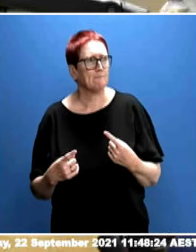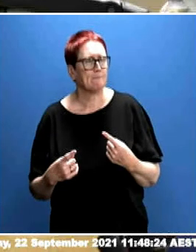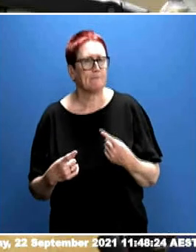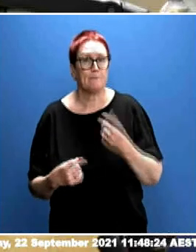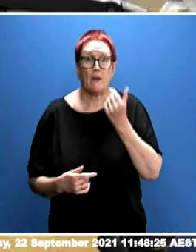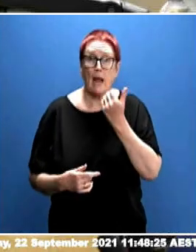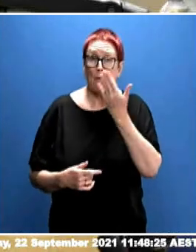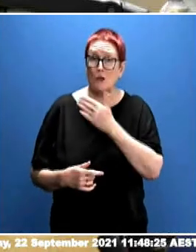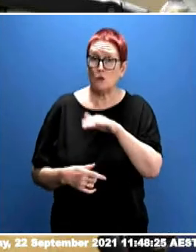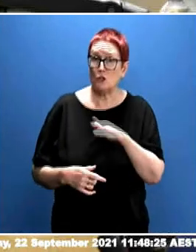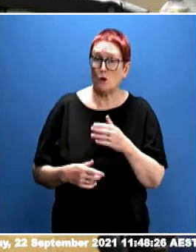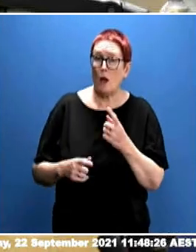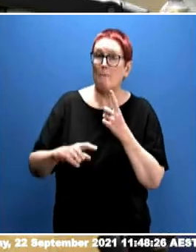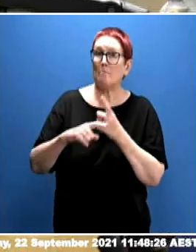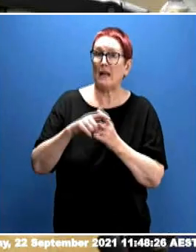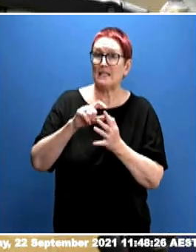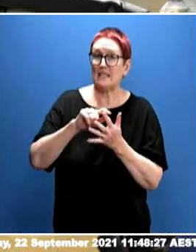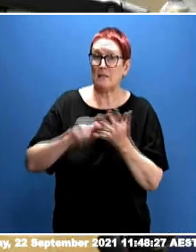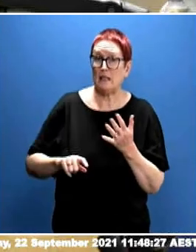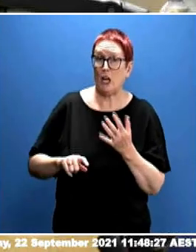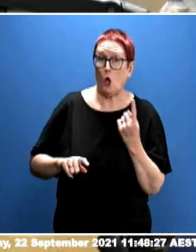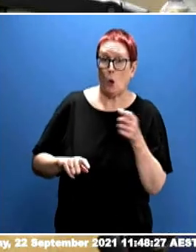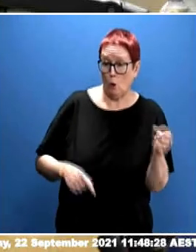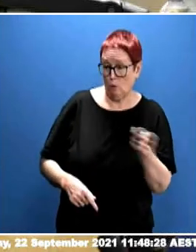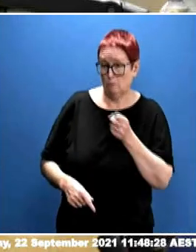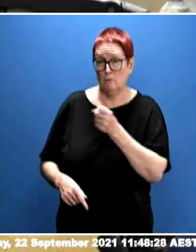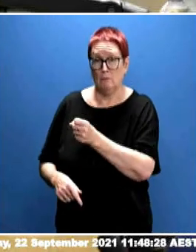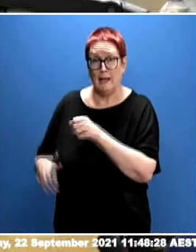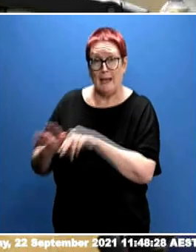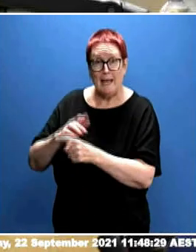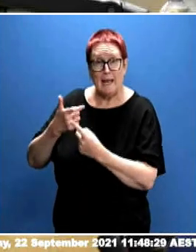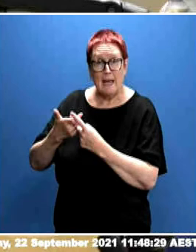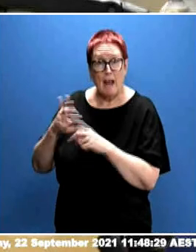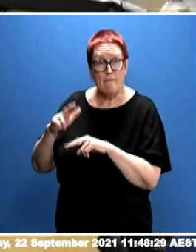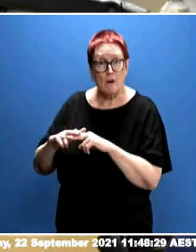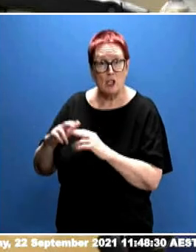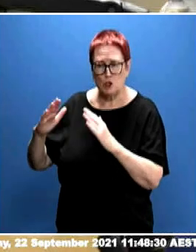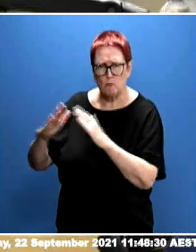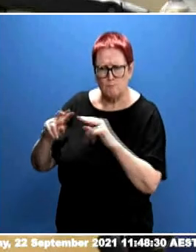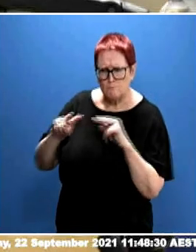children with disability in the Kath French facility, how that may impact